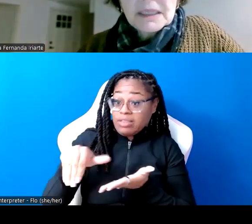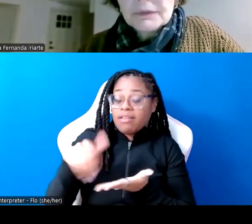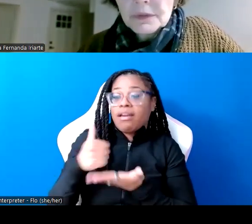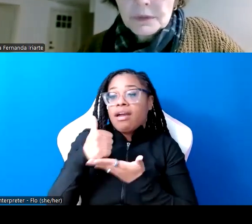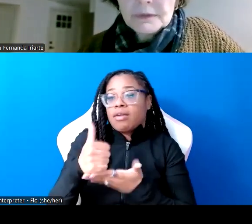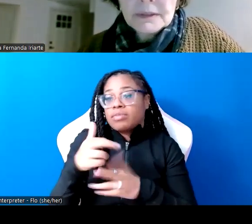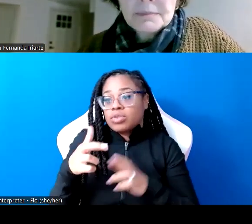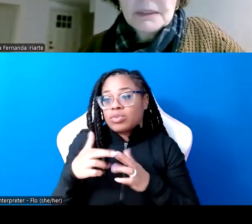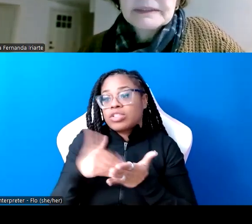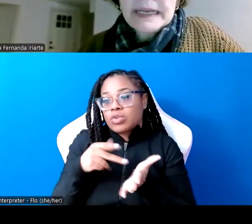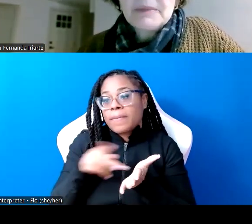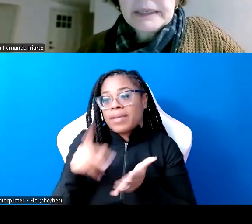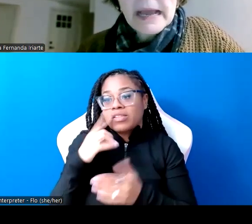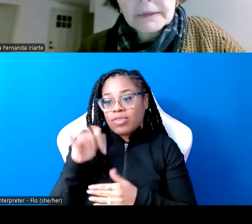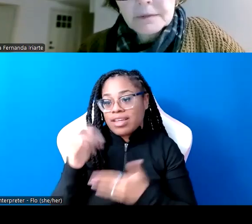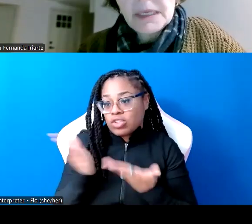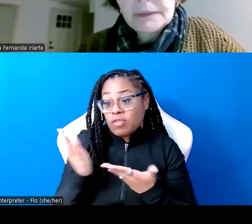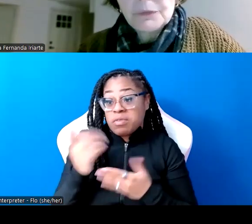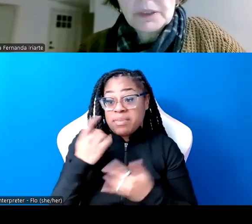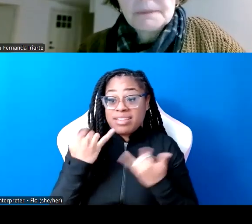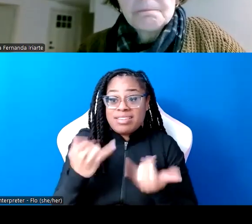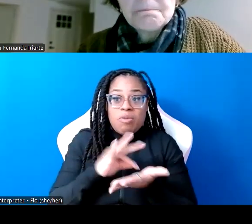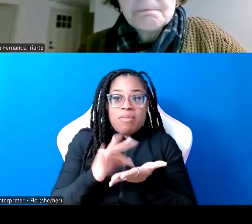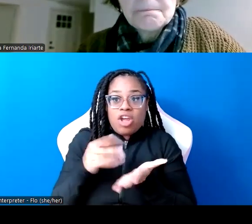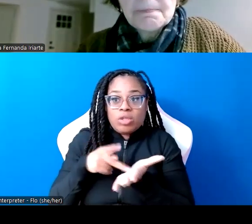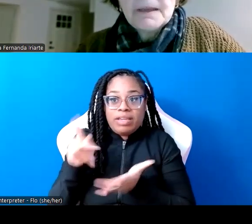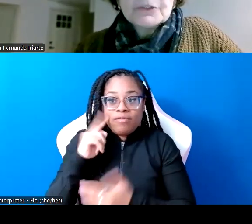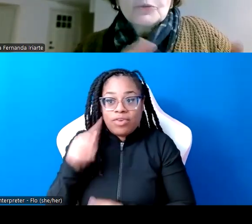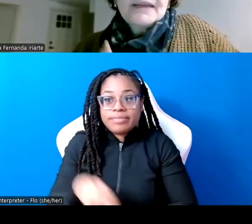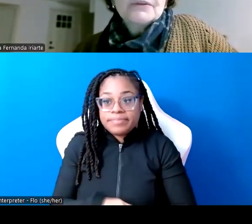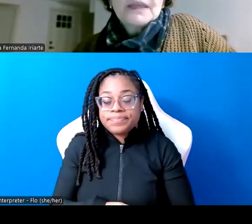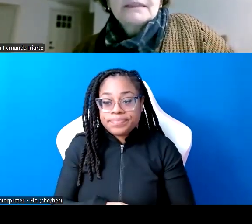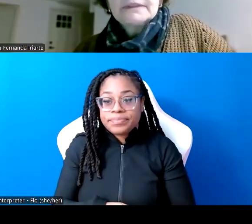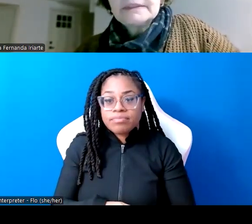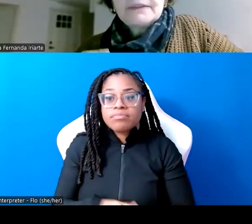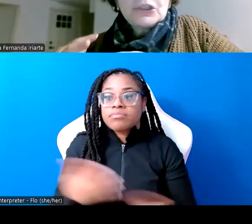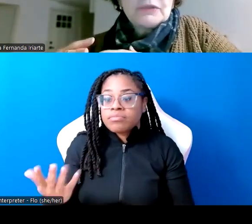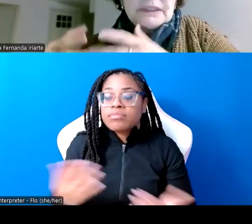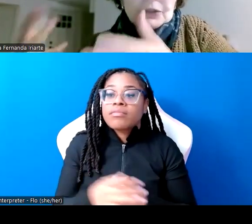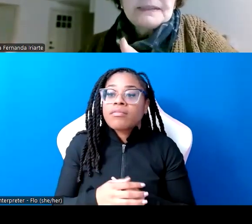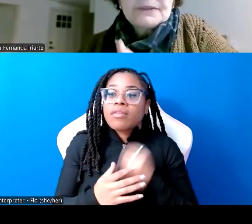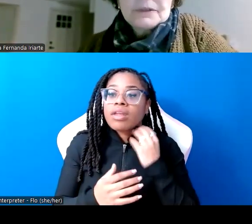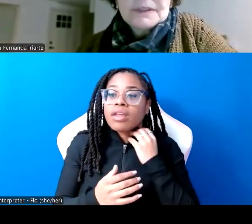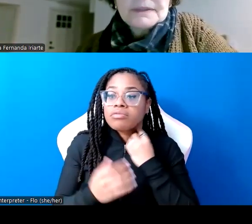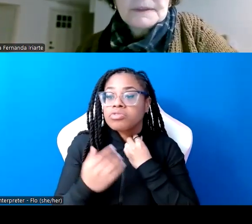pay for the service, because now Medi-Cal is paying for it. So rather than let's say that you need nursing services